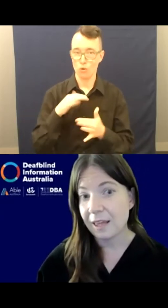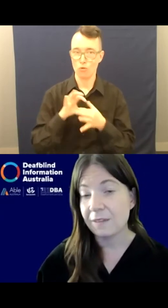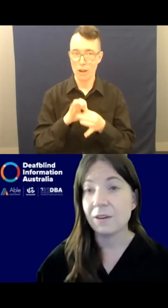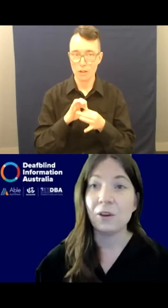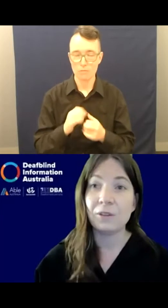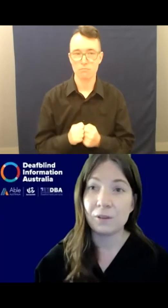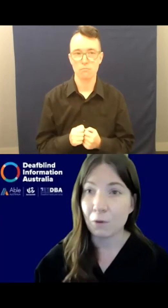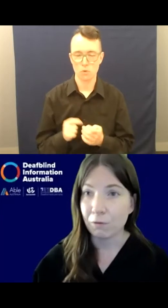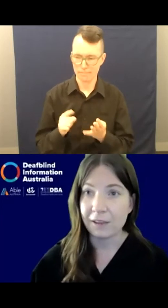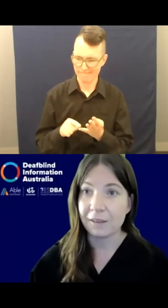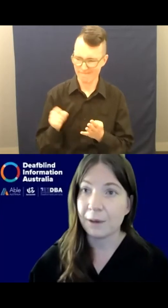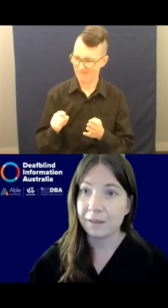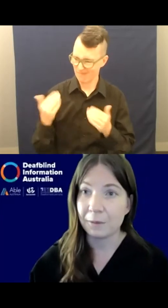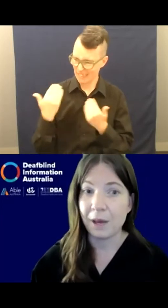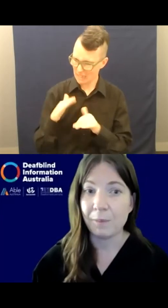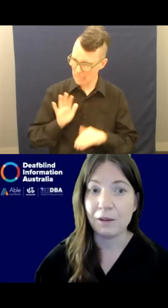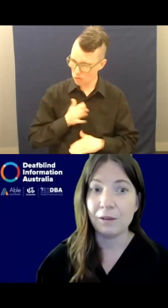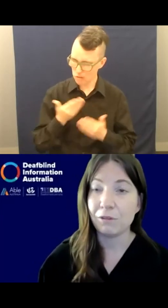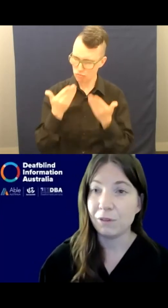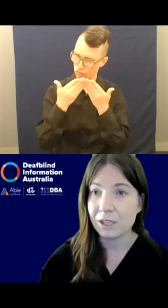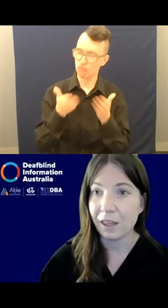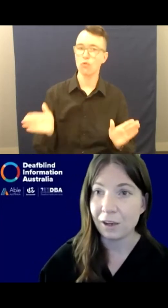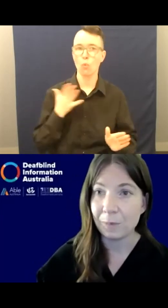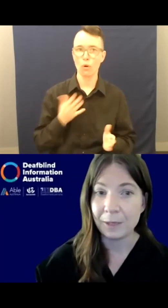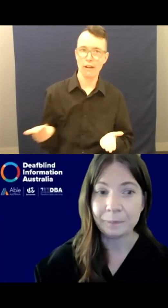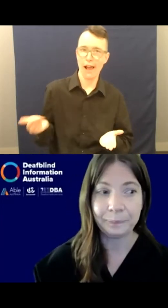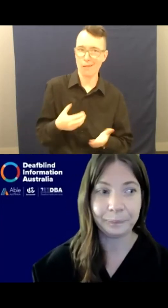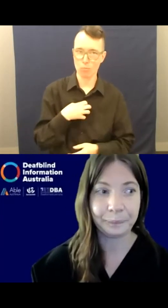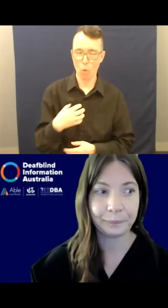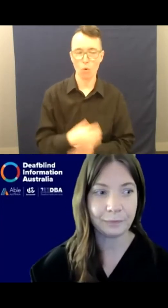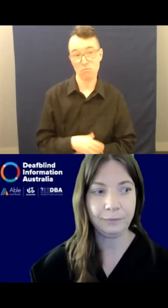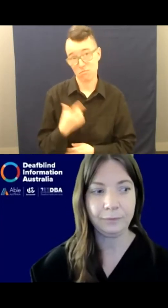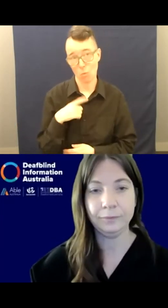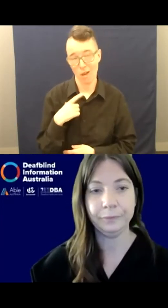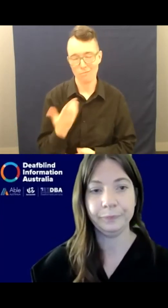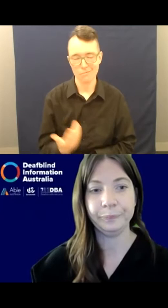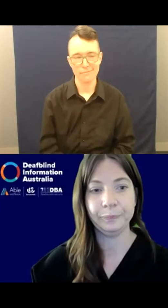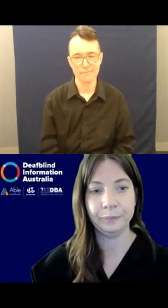So those are all the reasons why someone might be referred to art therapy.